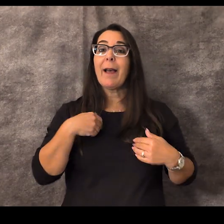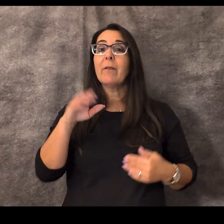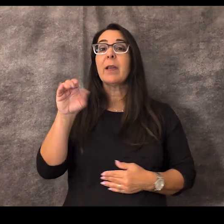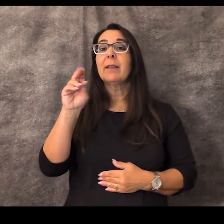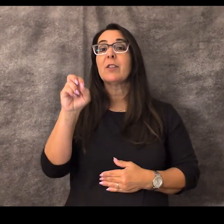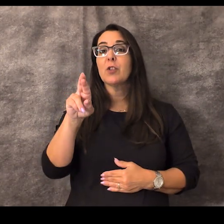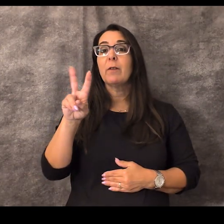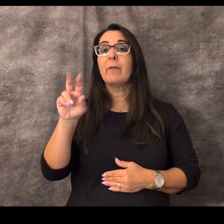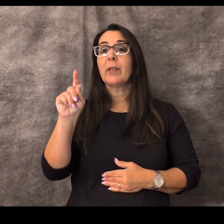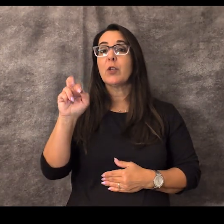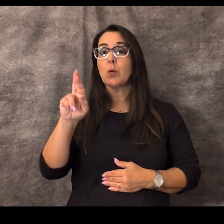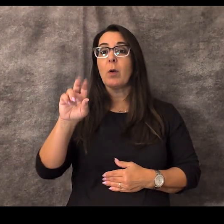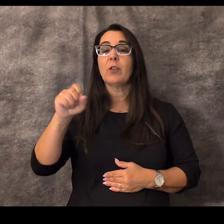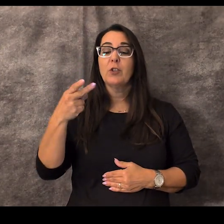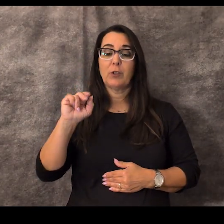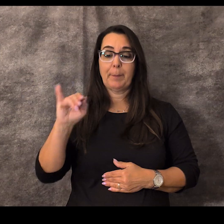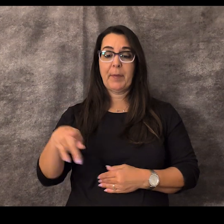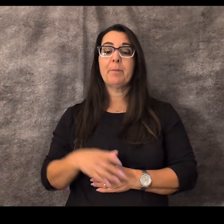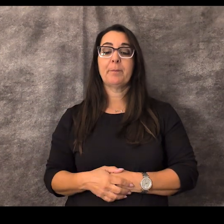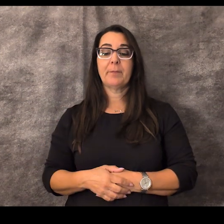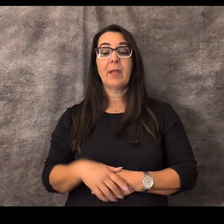(Sofia) Our goal as the policy unit is to really be